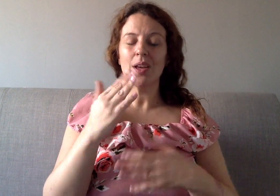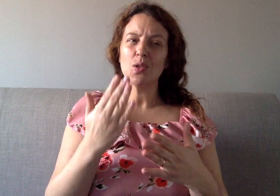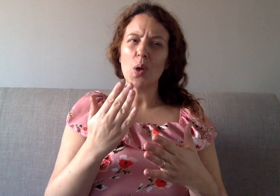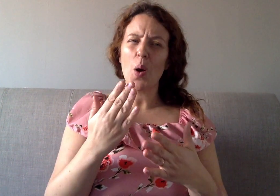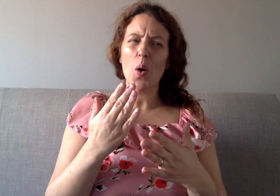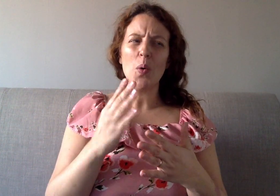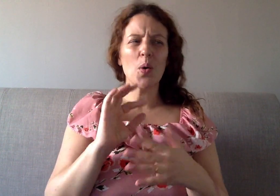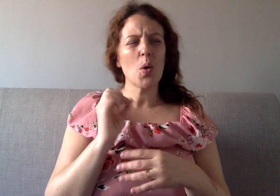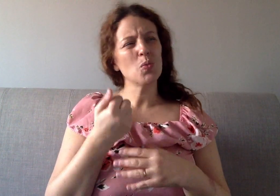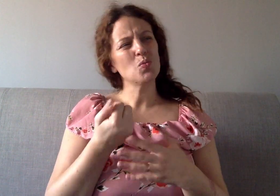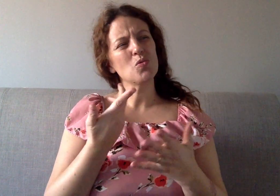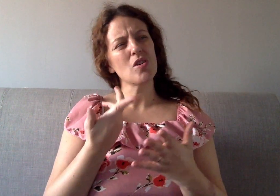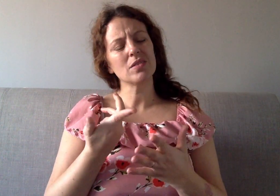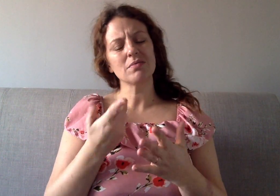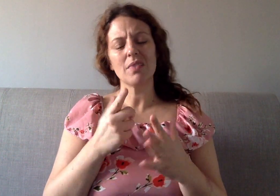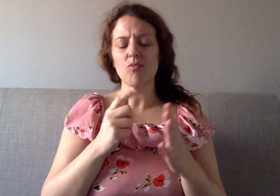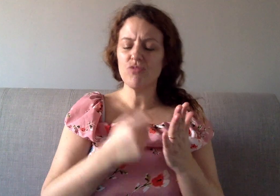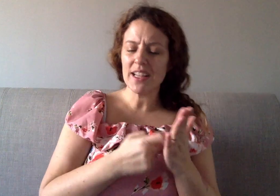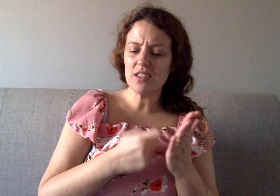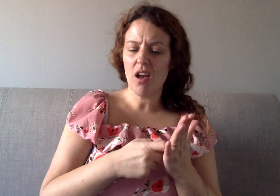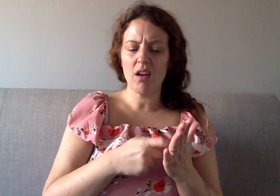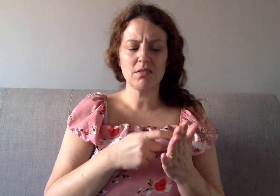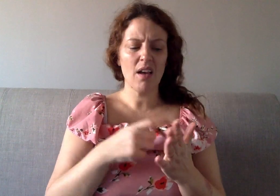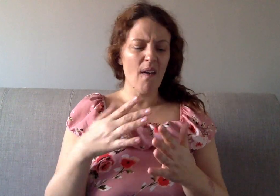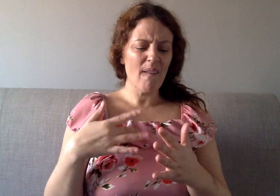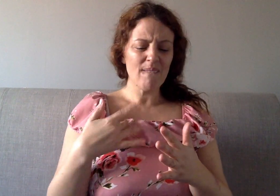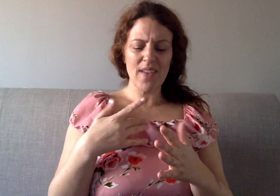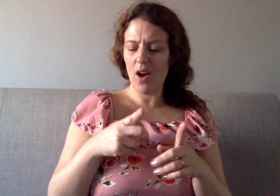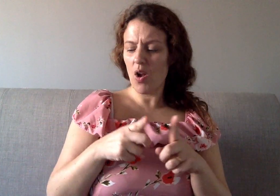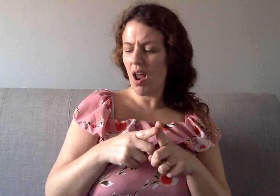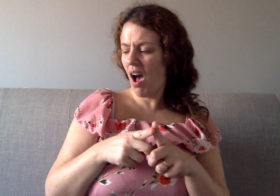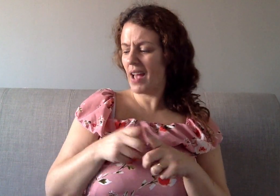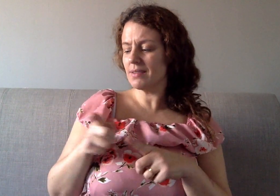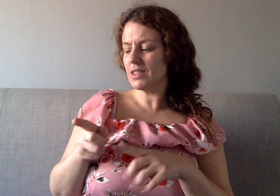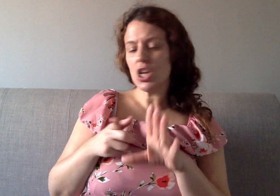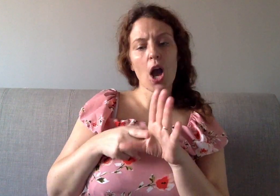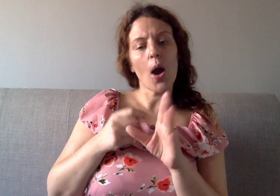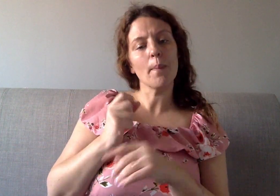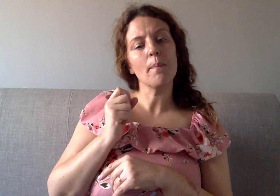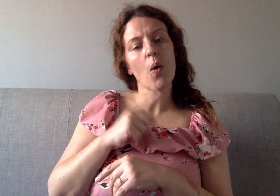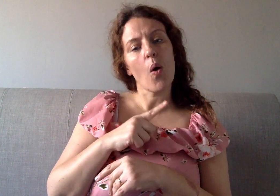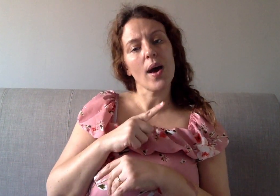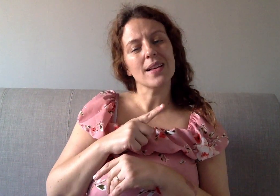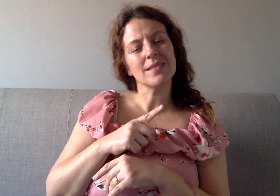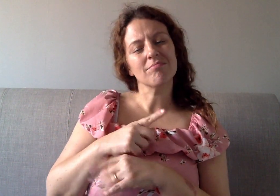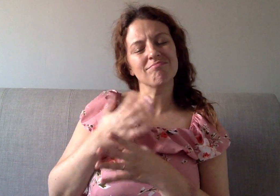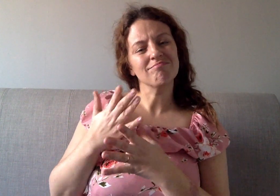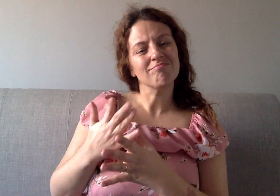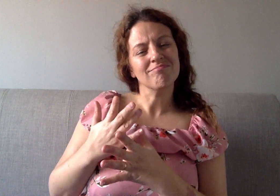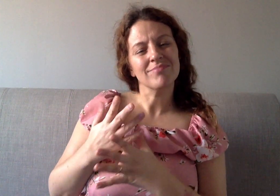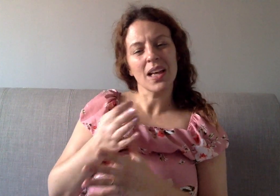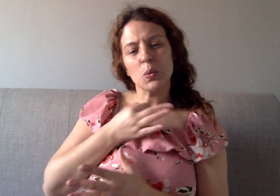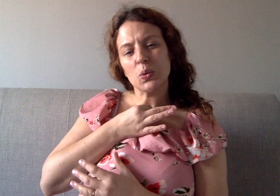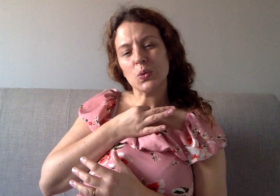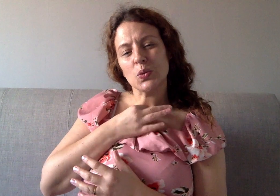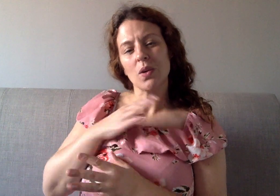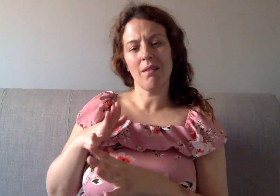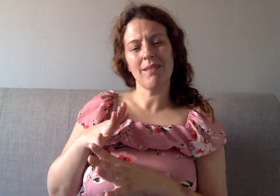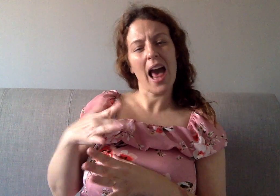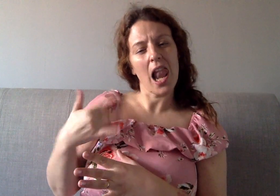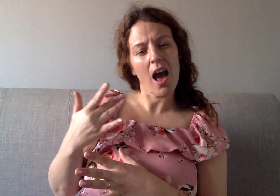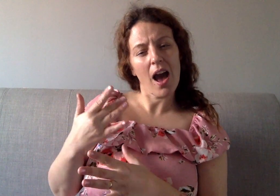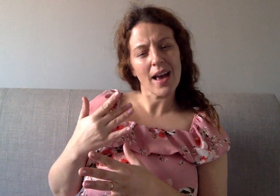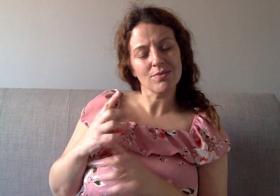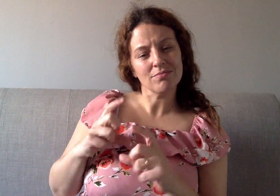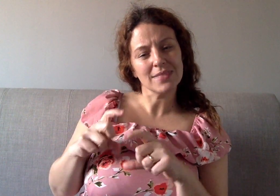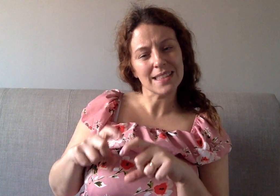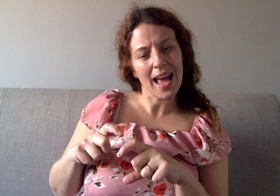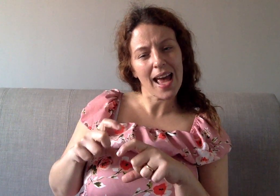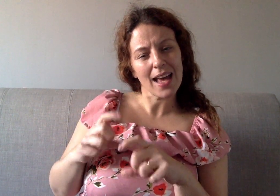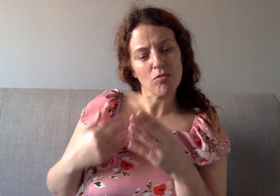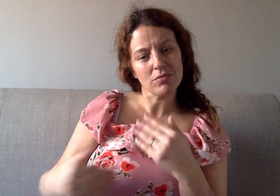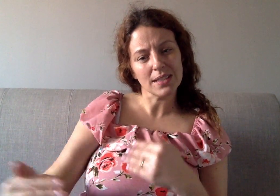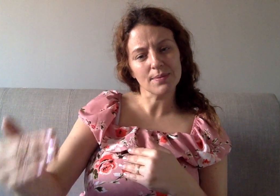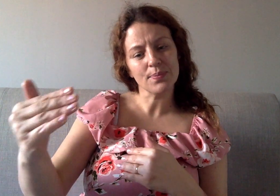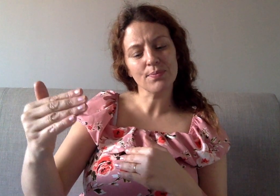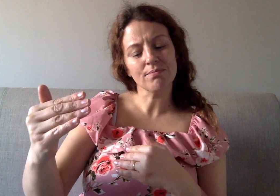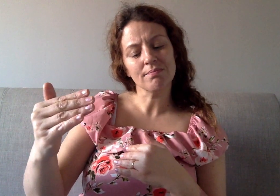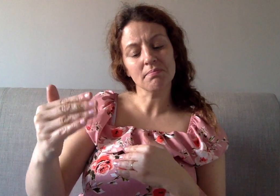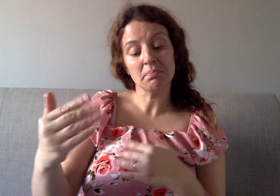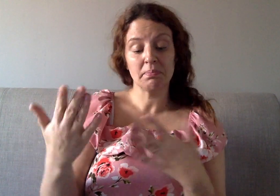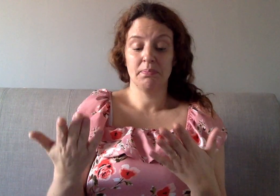So would Richard feel those young boys were a threat if they continued living.